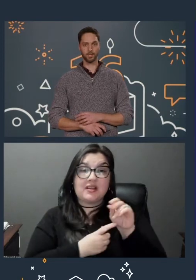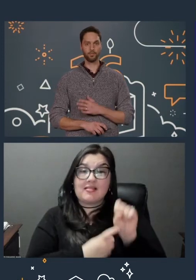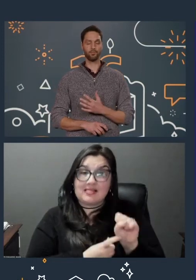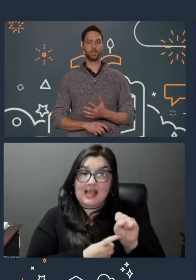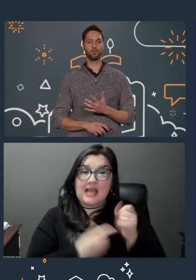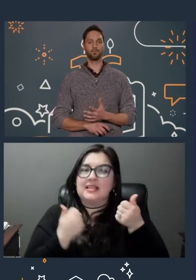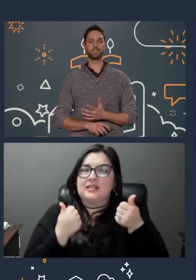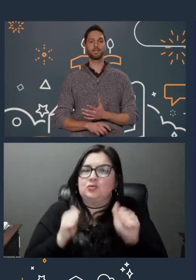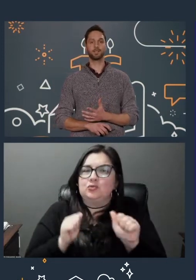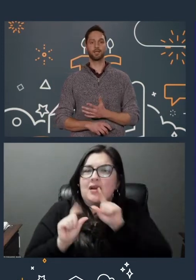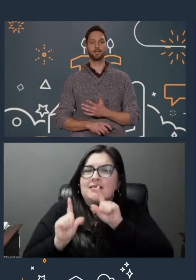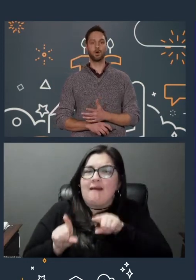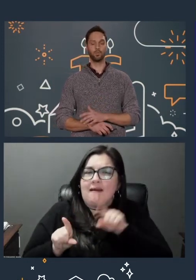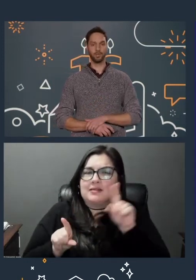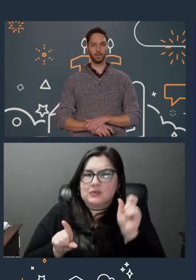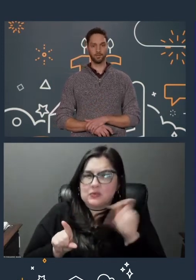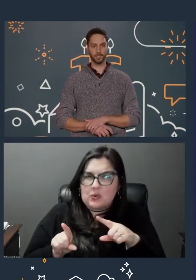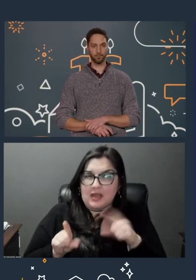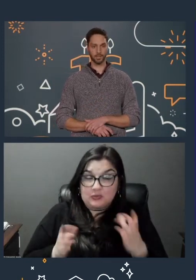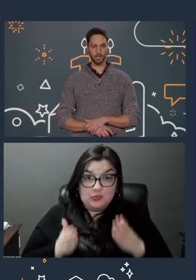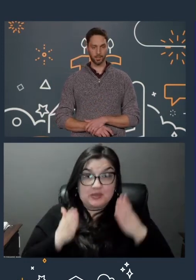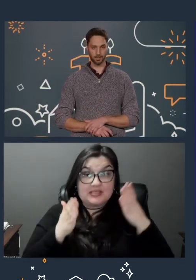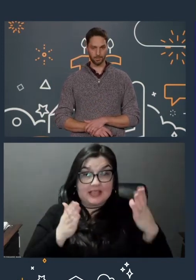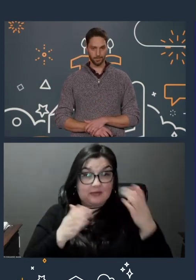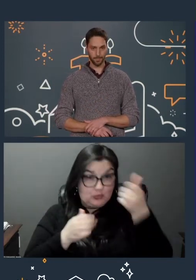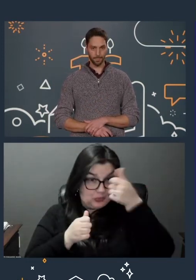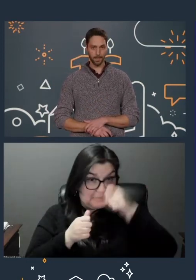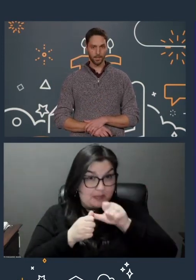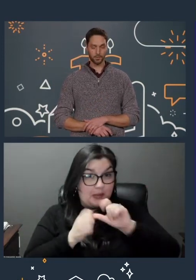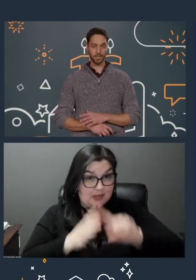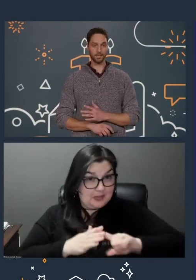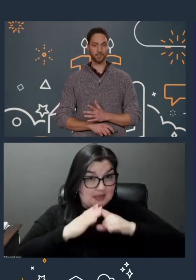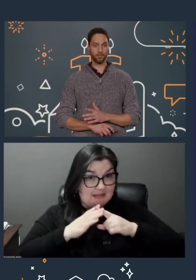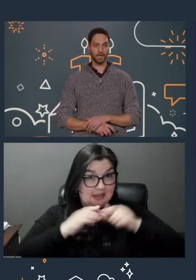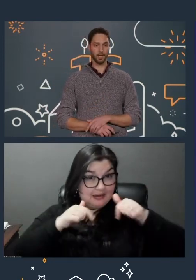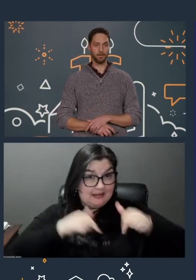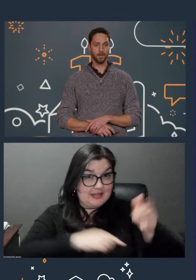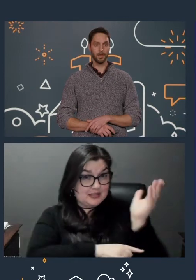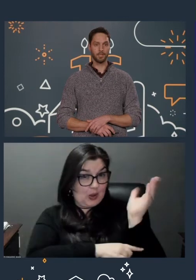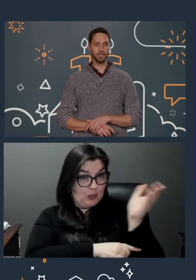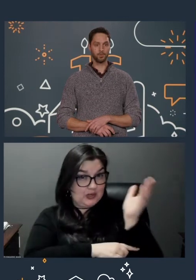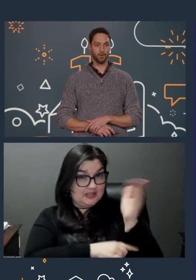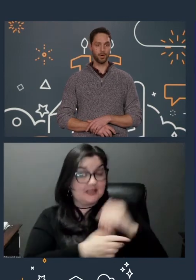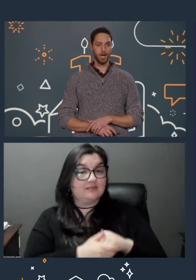that we presented at the opening of this presentation. So just as a recap, these were,